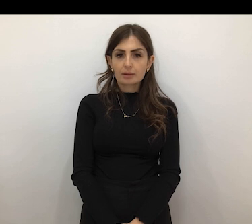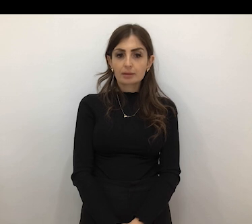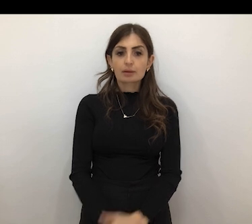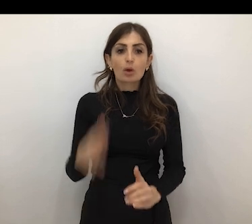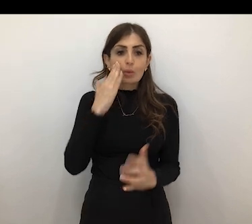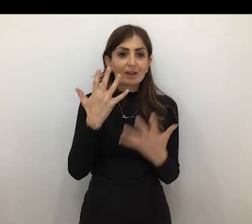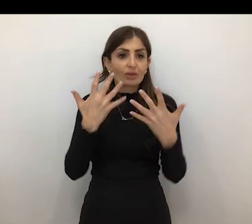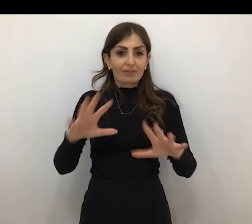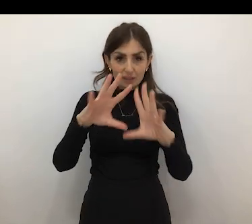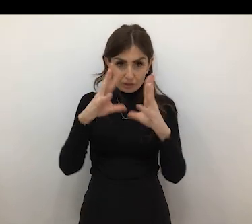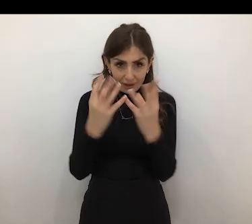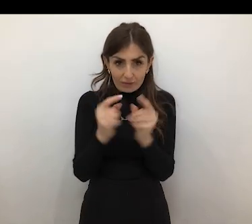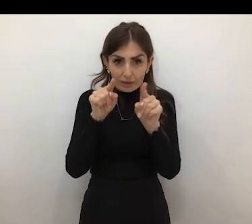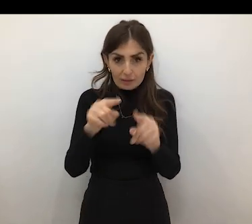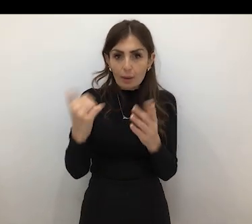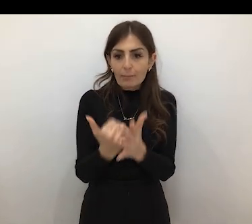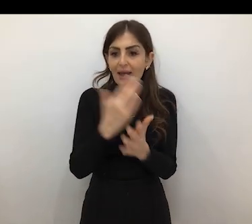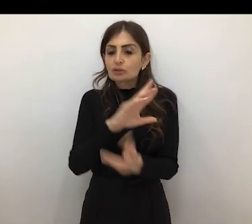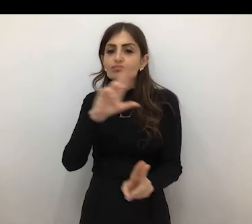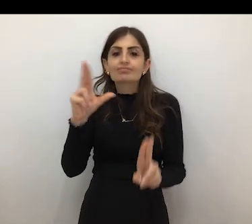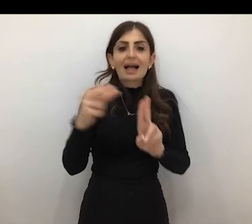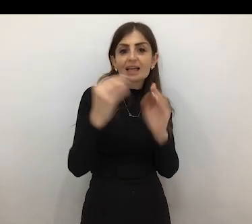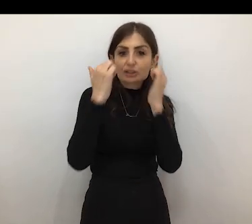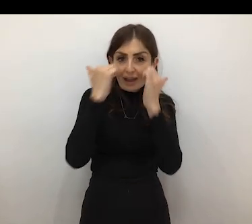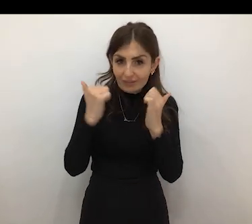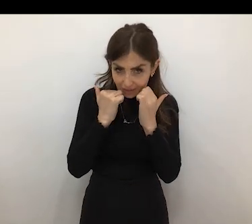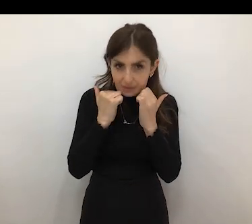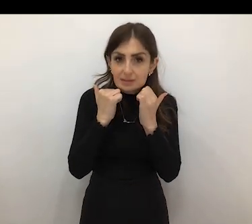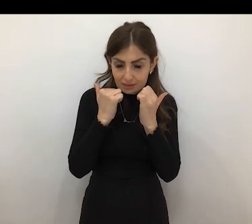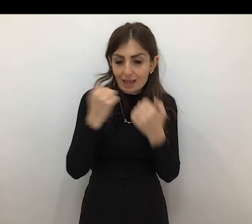Once you have completed your budget, make sure you attach evidence of your matched funding in